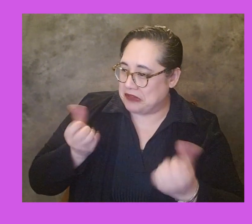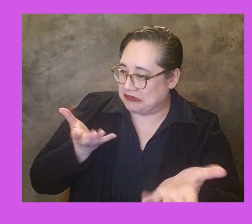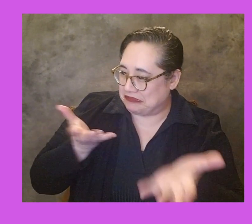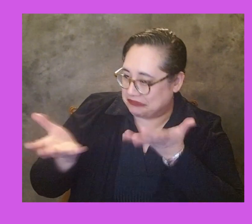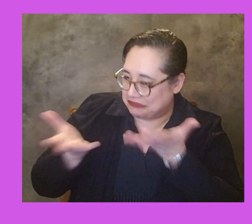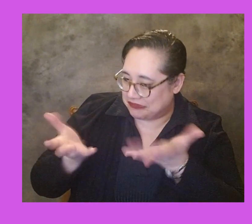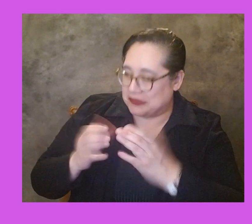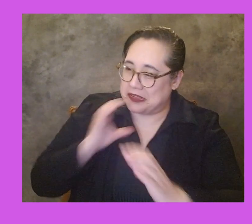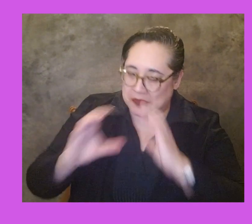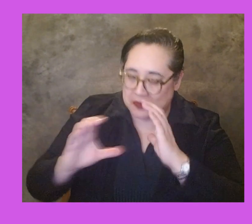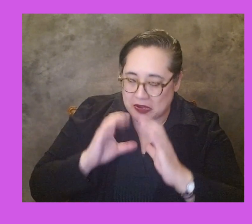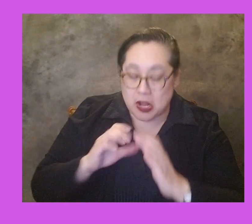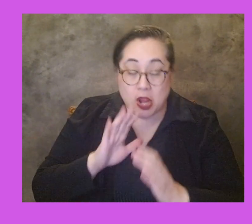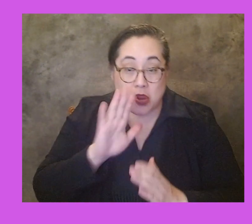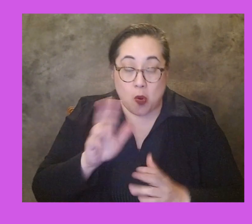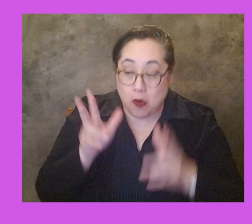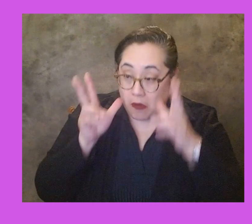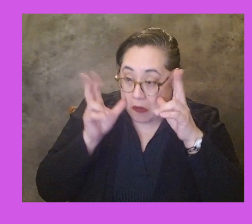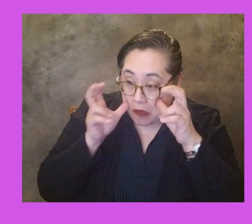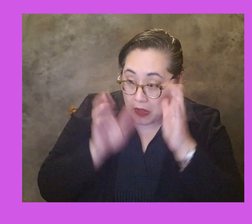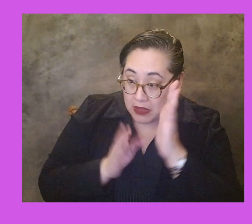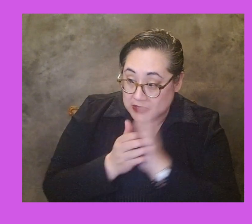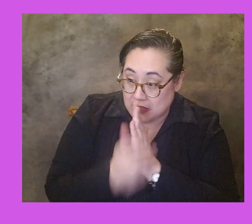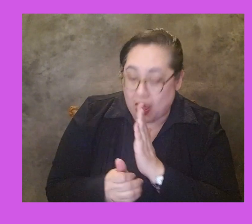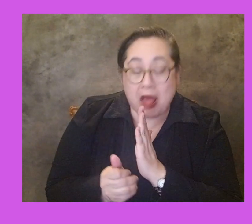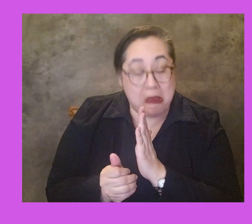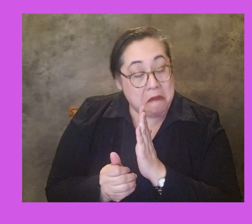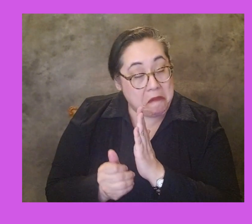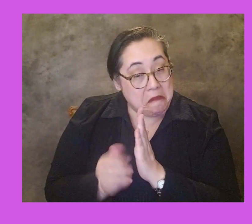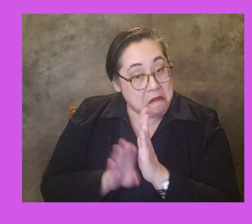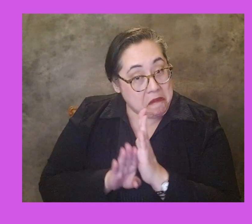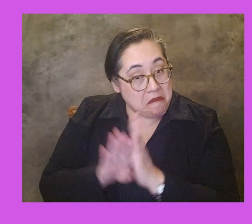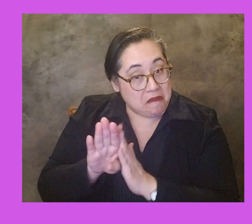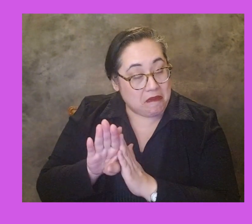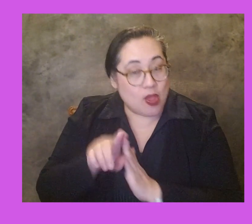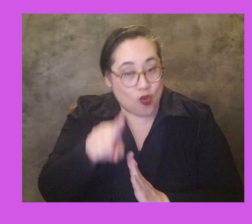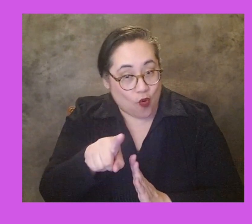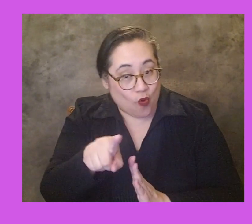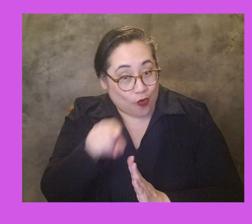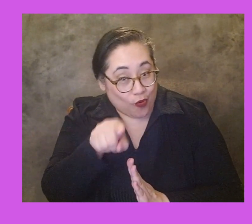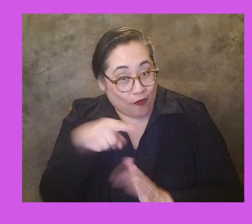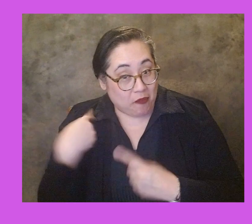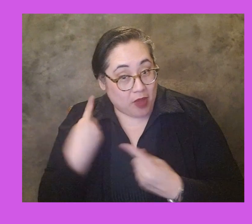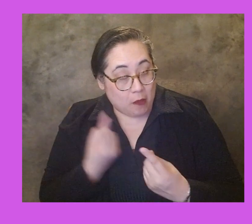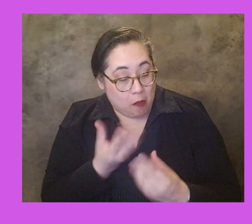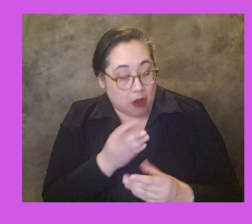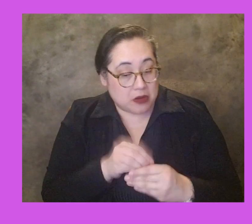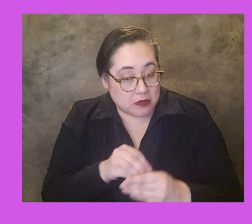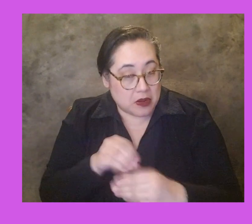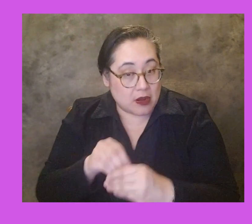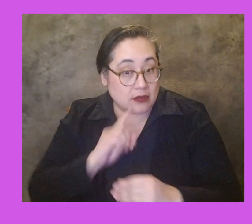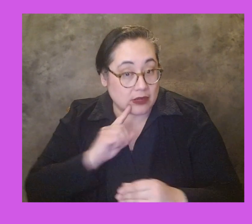And you've been participating in the deaf community. Maybe you're also dreaming in sign language.